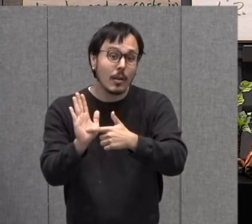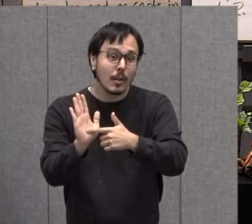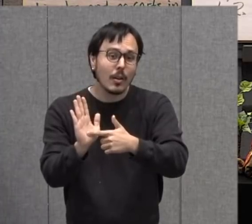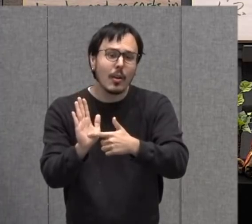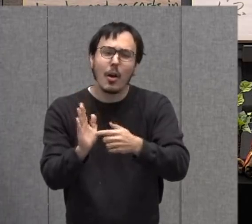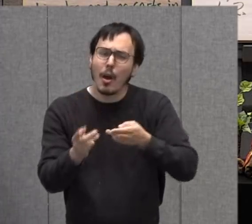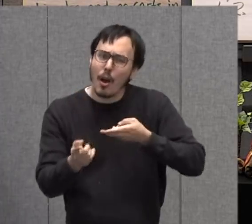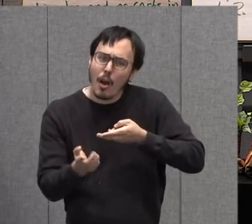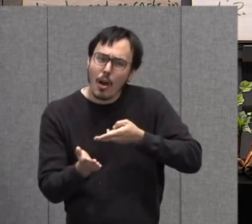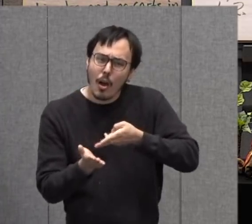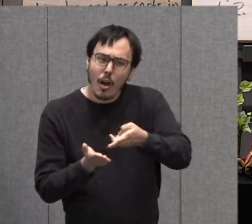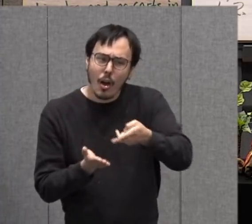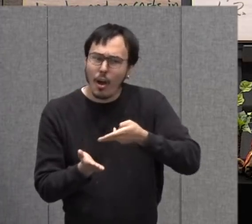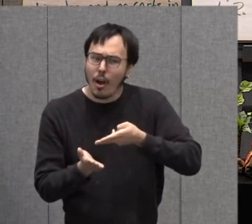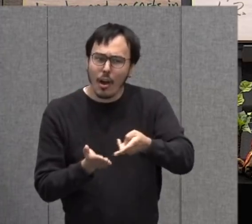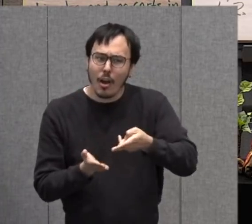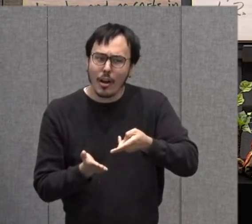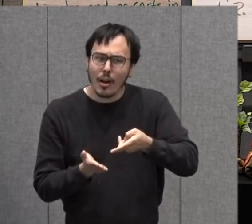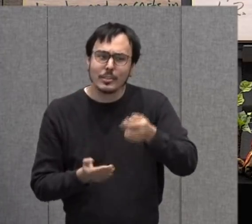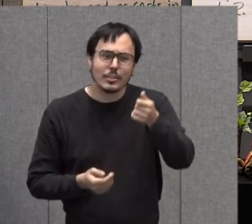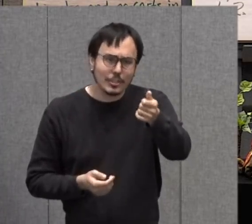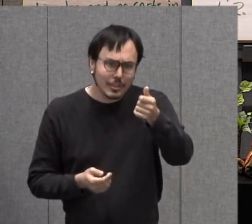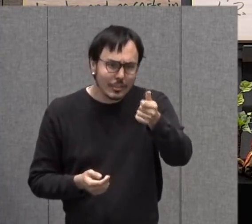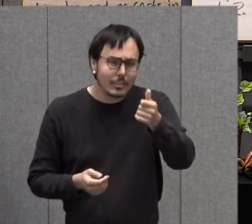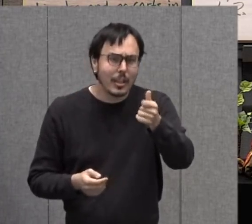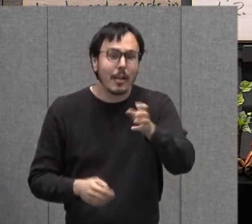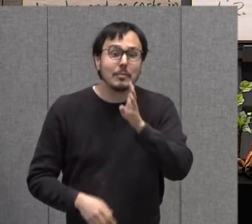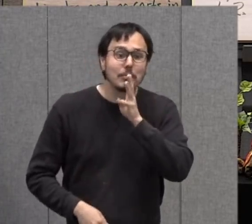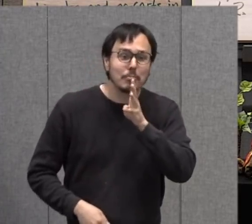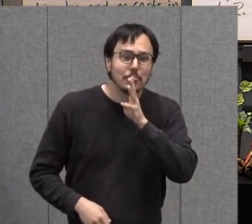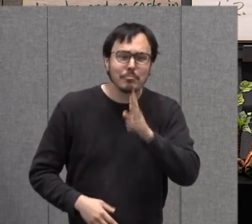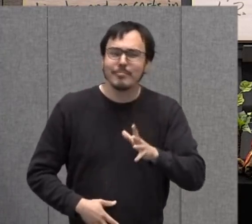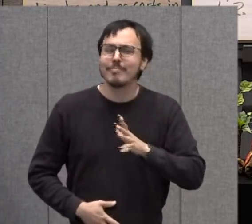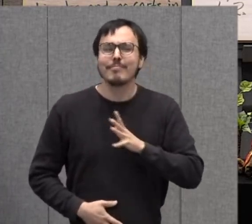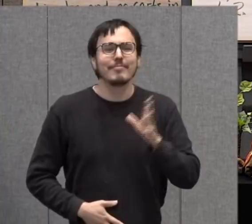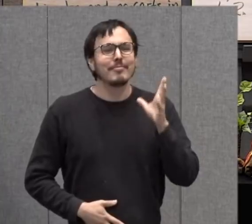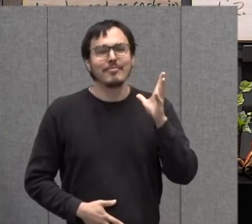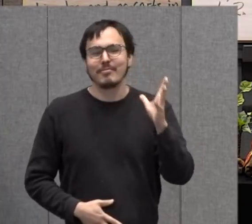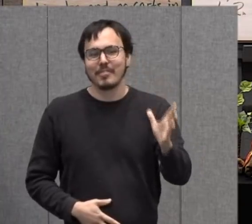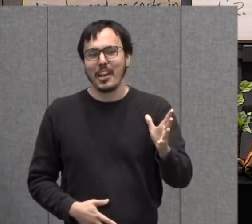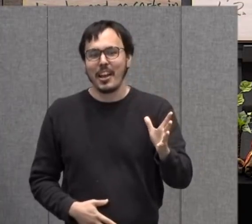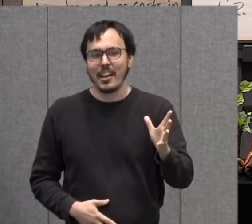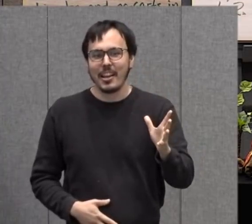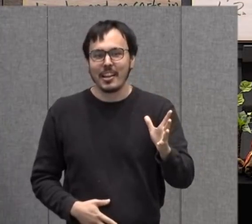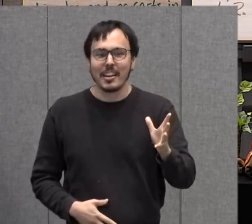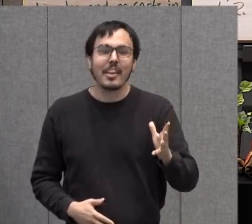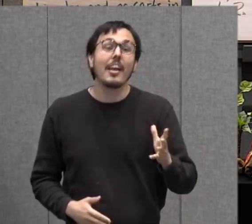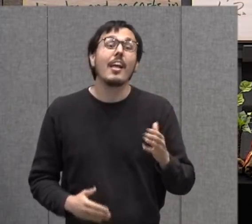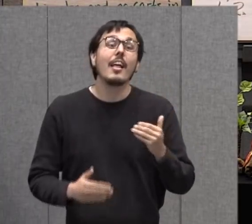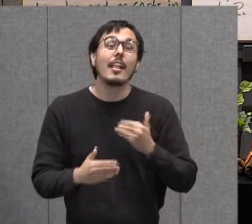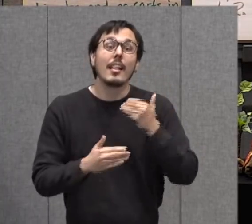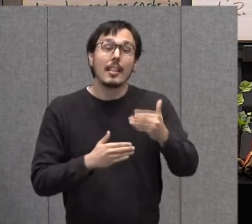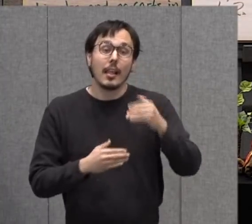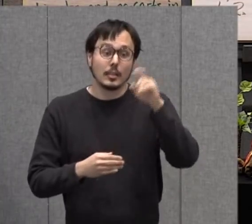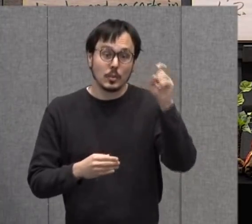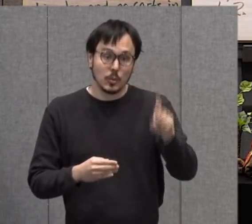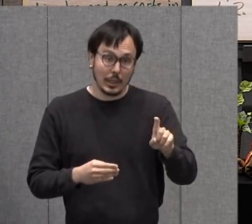Whatever the way you did it, put it on there, how you solved that. So, let's look at the next question, question three.